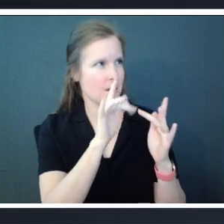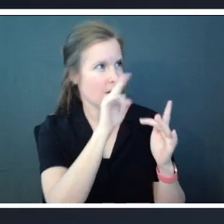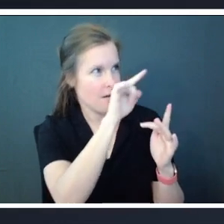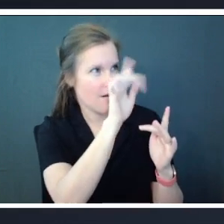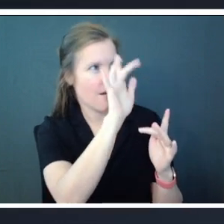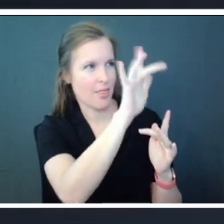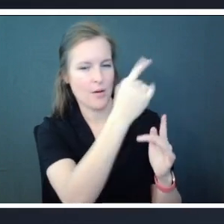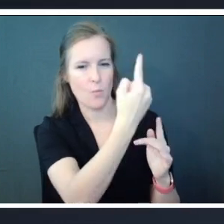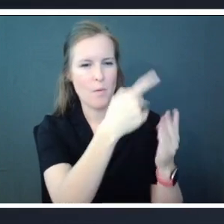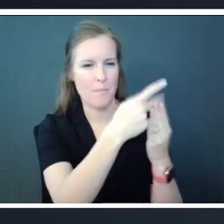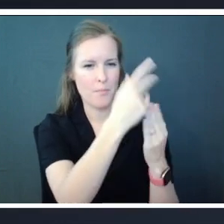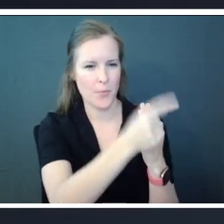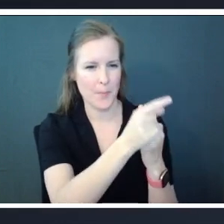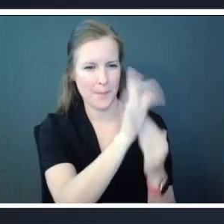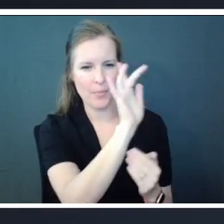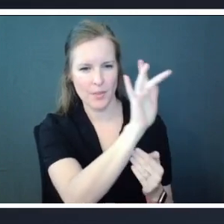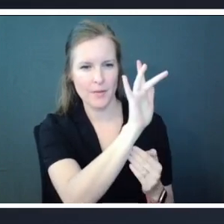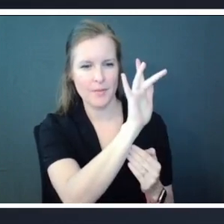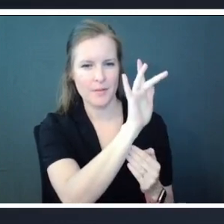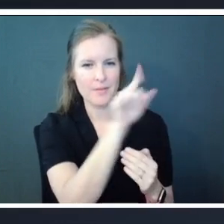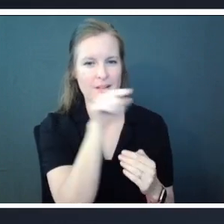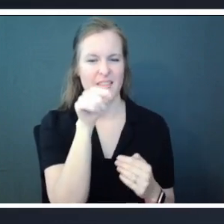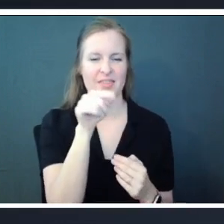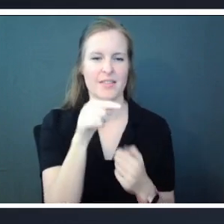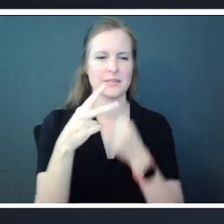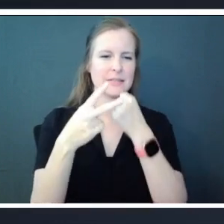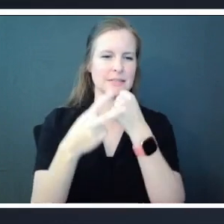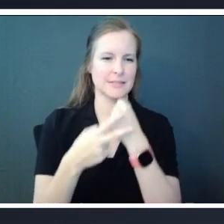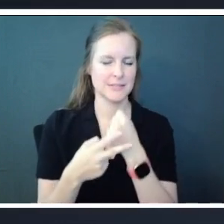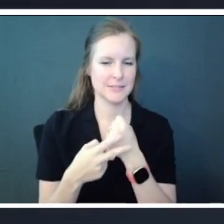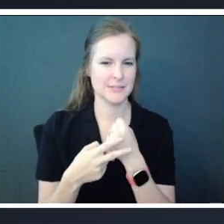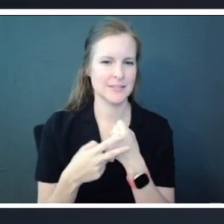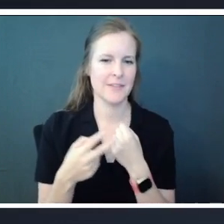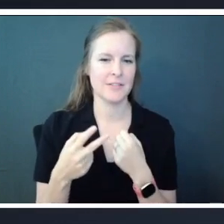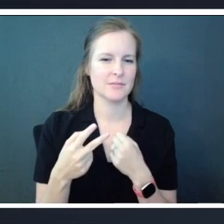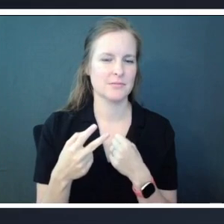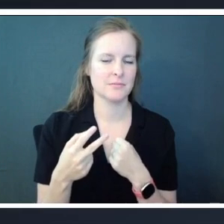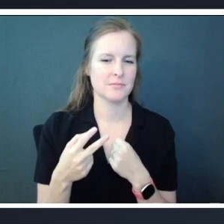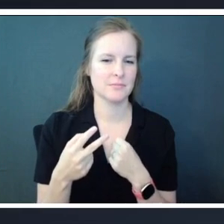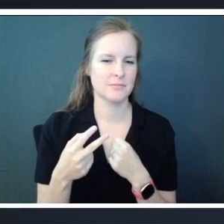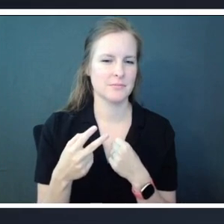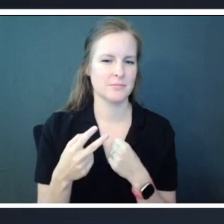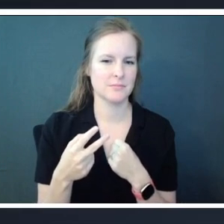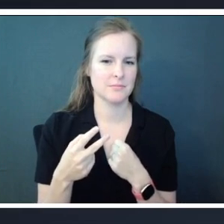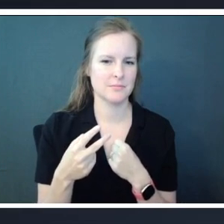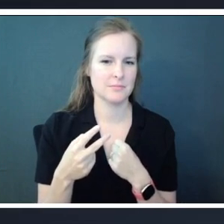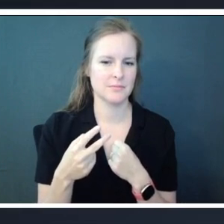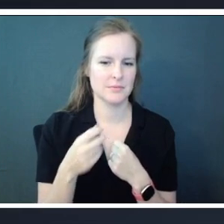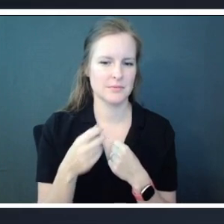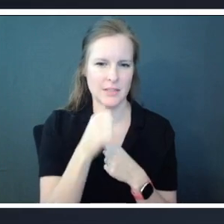this is our saving endangered species program and this has the four components on there that we're